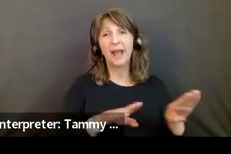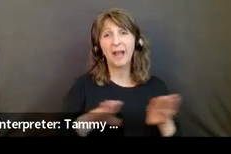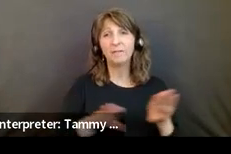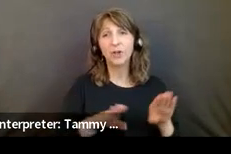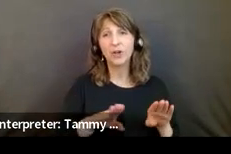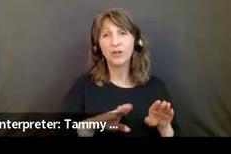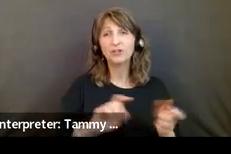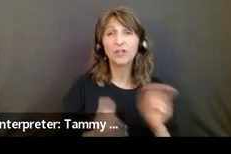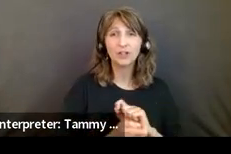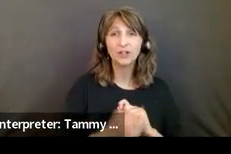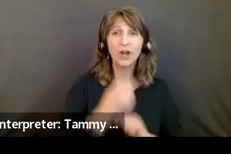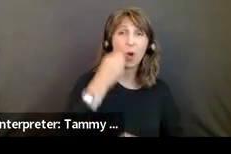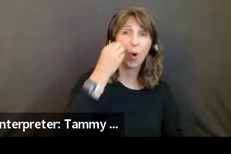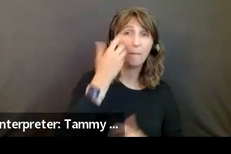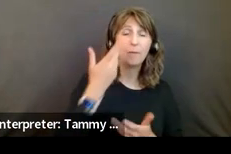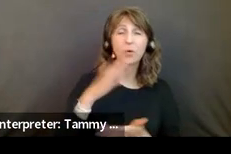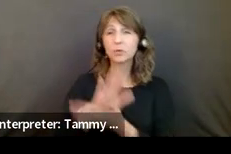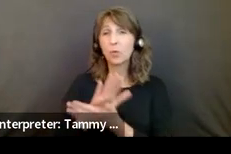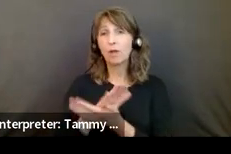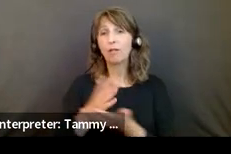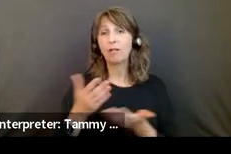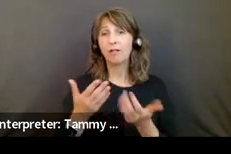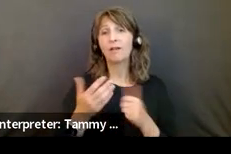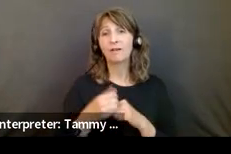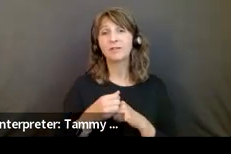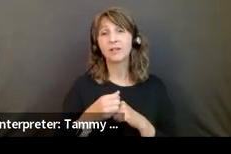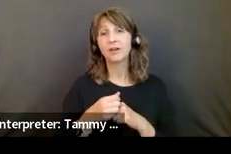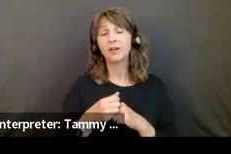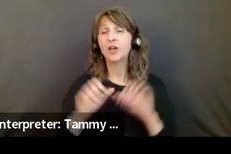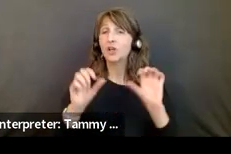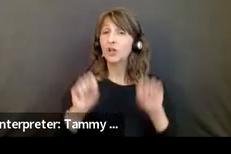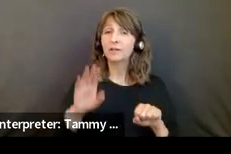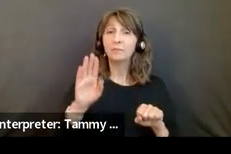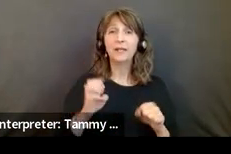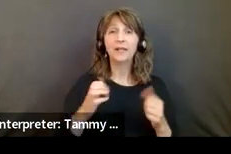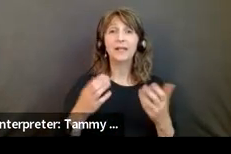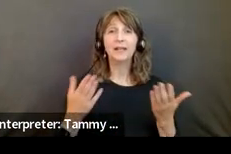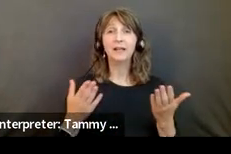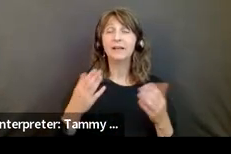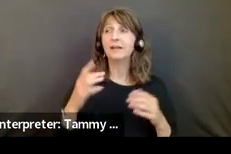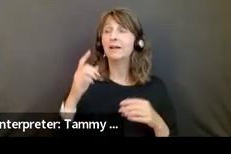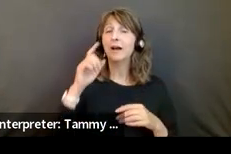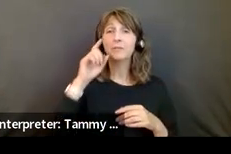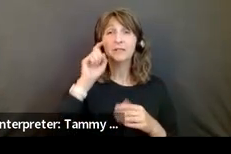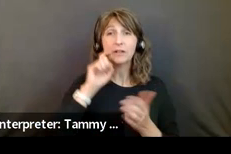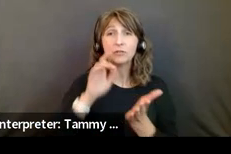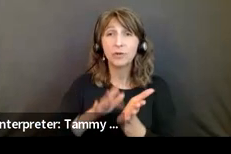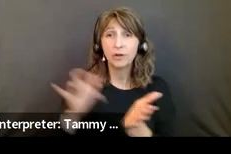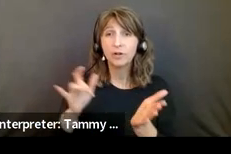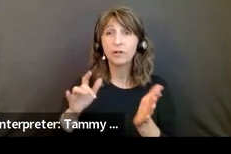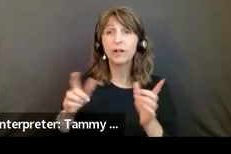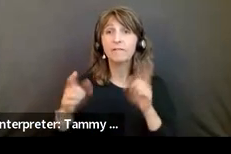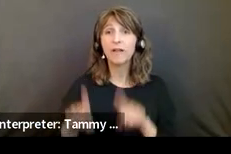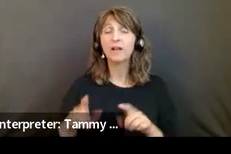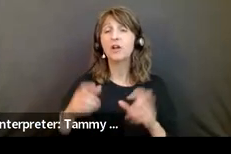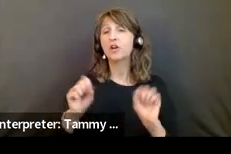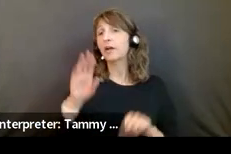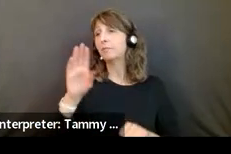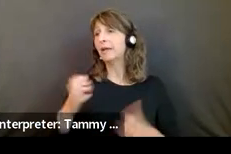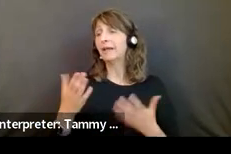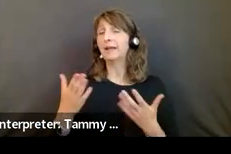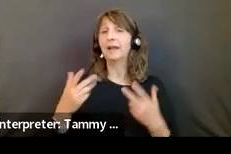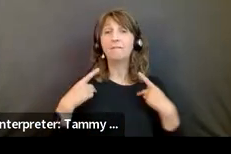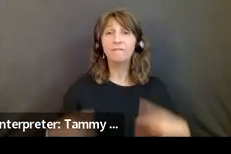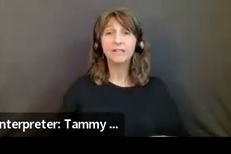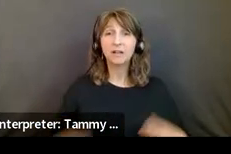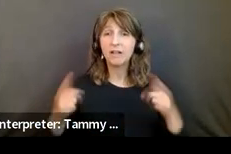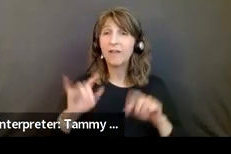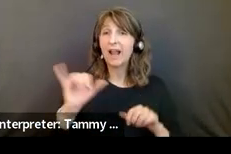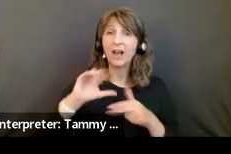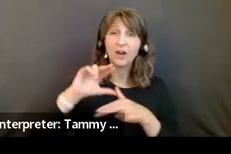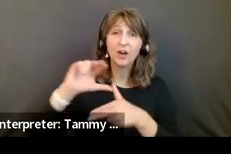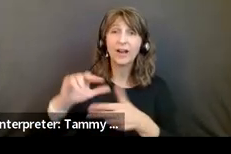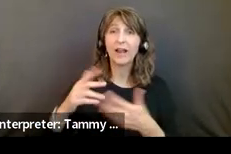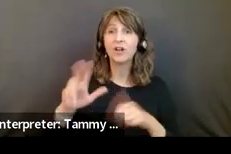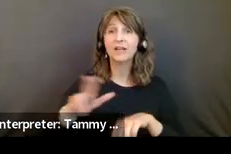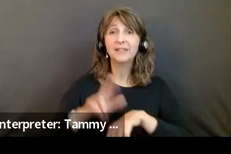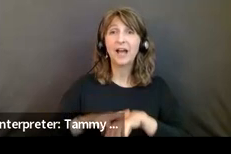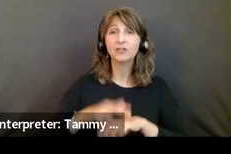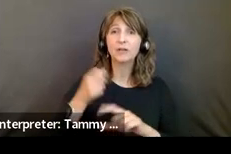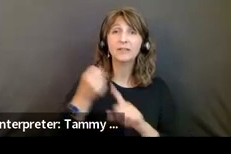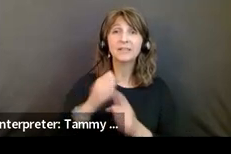So these events, like I said before, could be physical, they could be sexual in nature. There can be accidents and like I mentioned natural disasters violent sometimes.